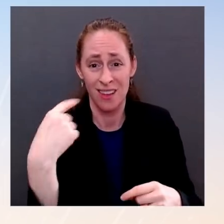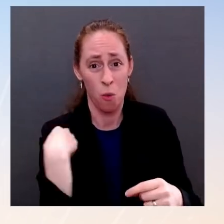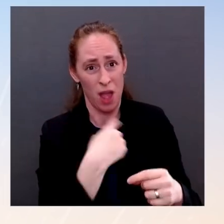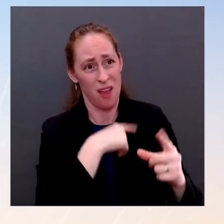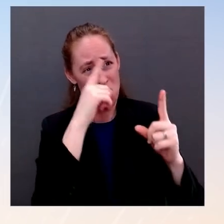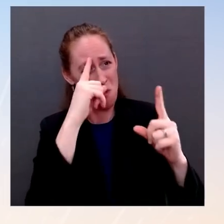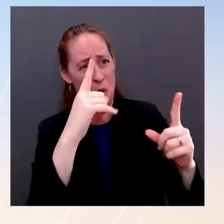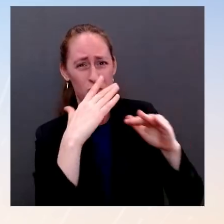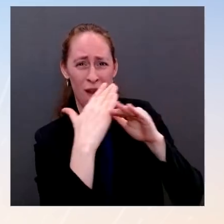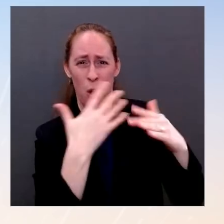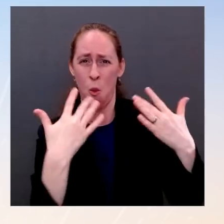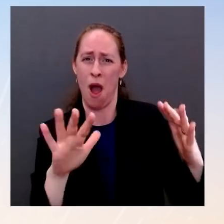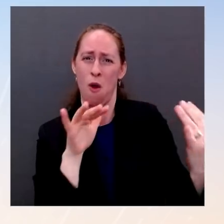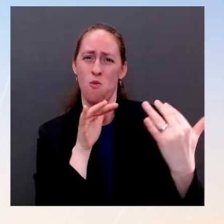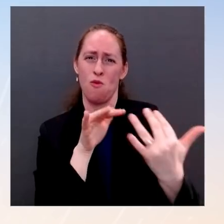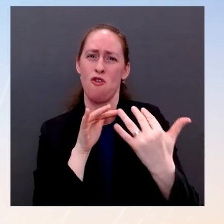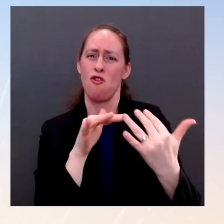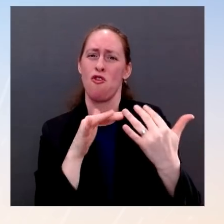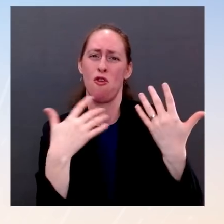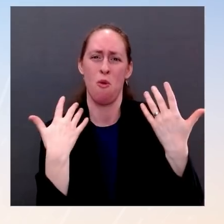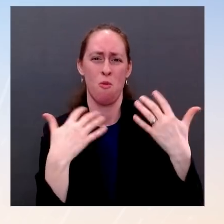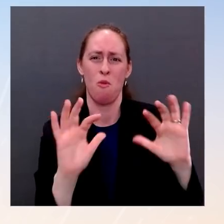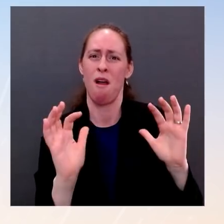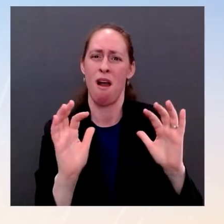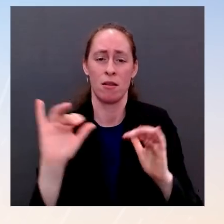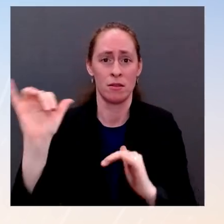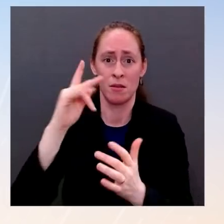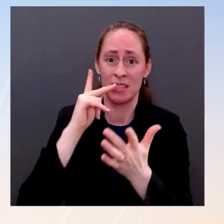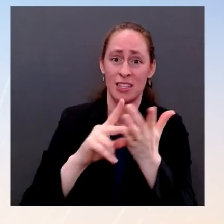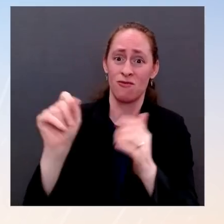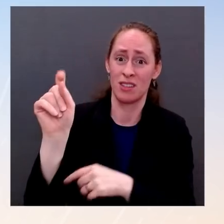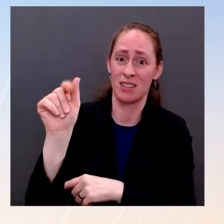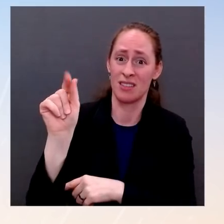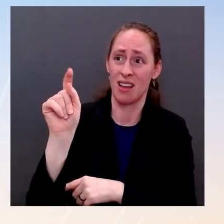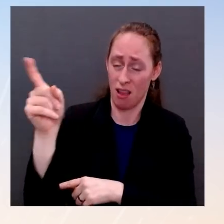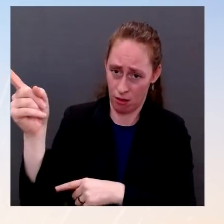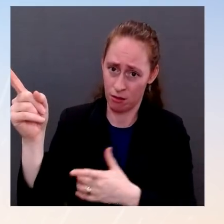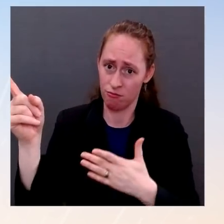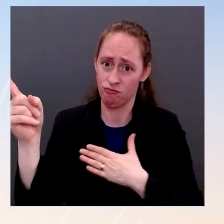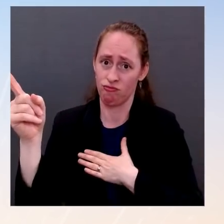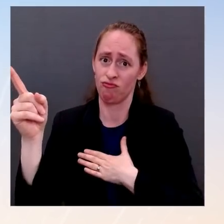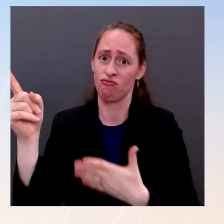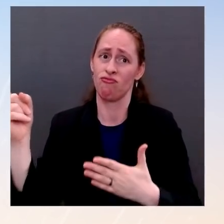willing to engage further with his Russian counterpart, I don't think we can get ahead of the process